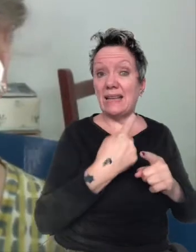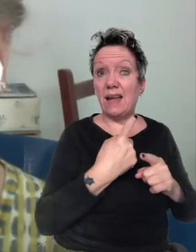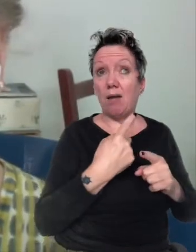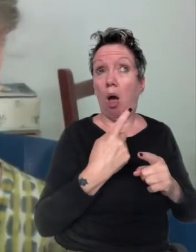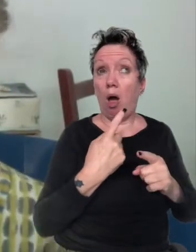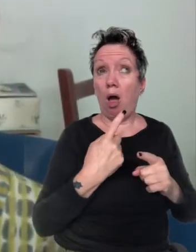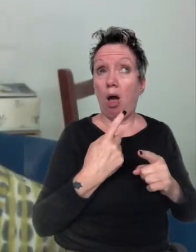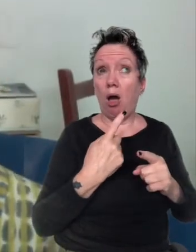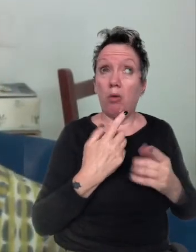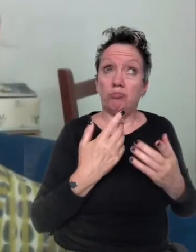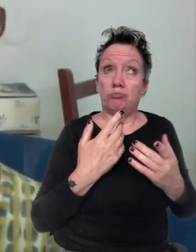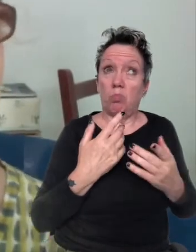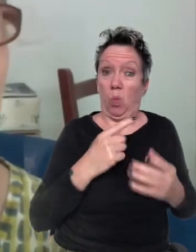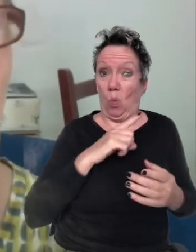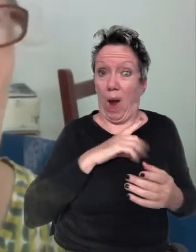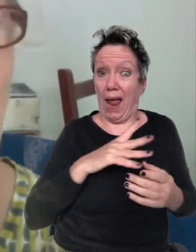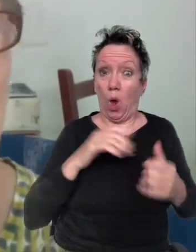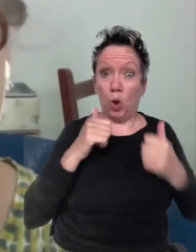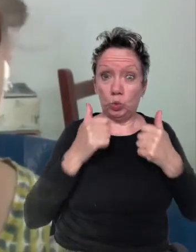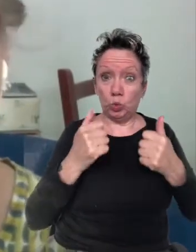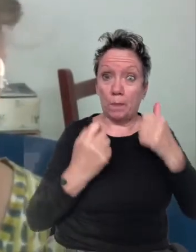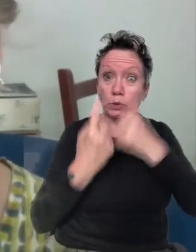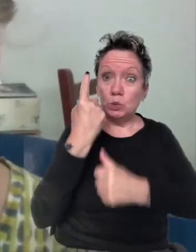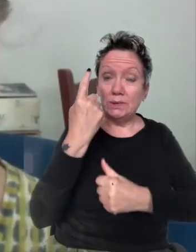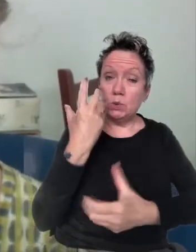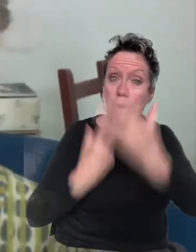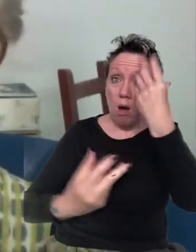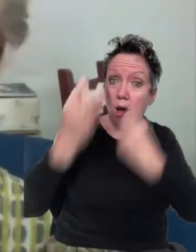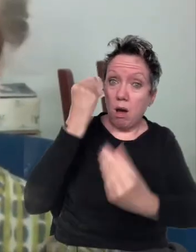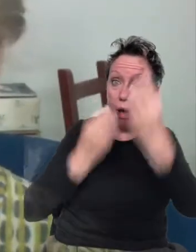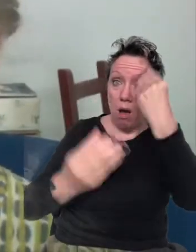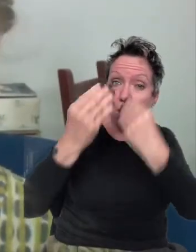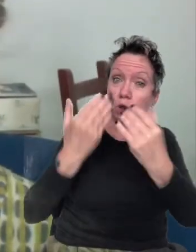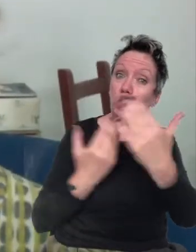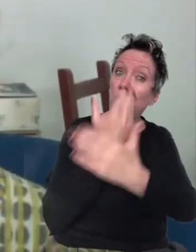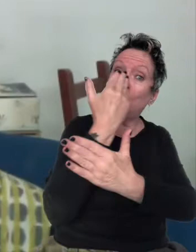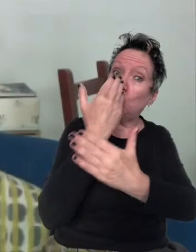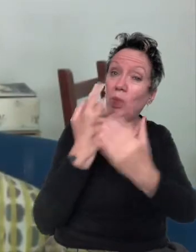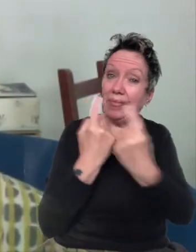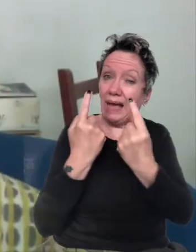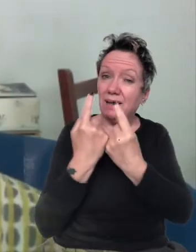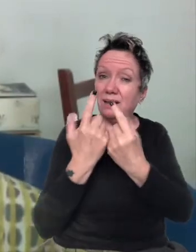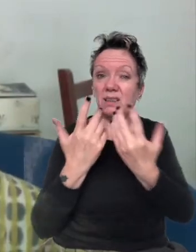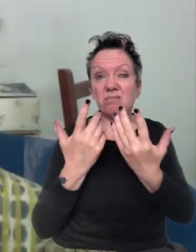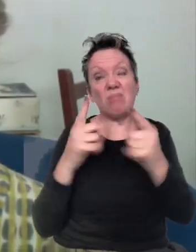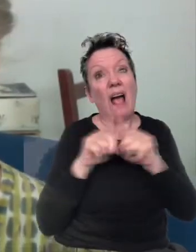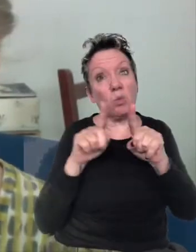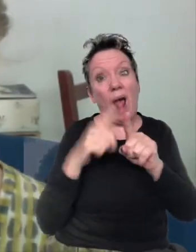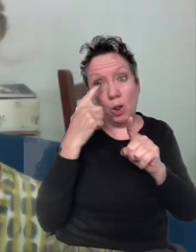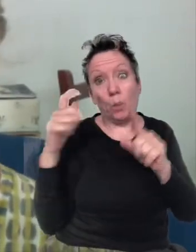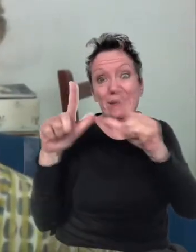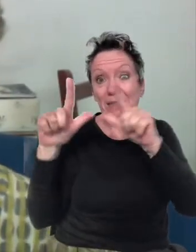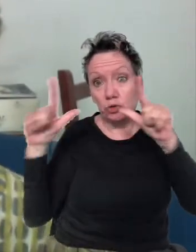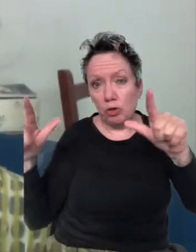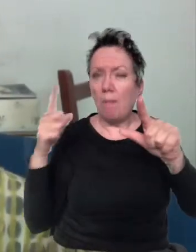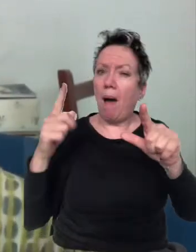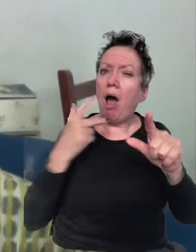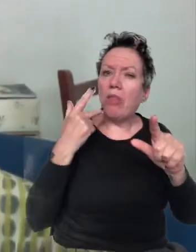time to kind of get up to date with all the things you don't know how to do, which also includes digital technology so that we've got a bank of resources